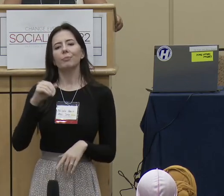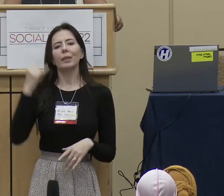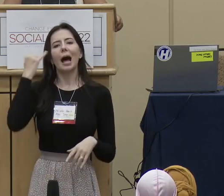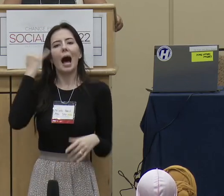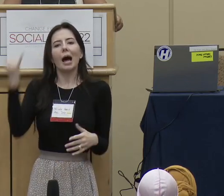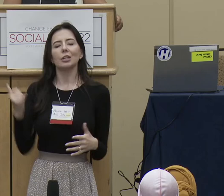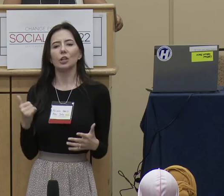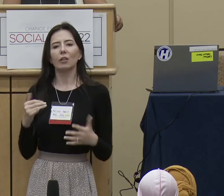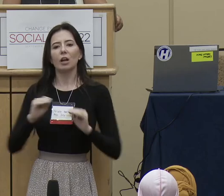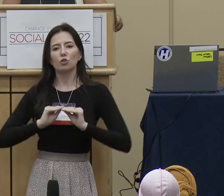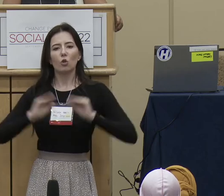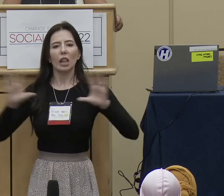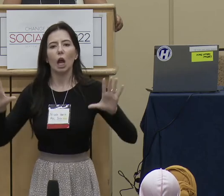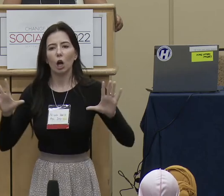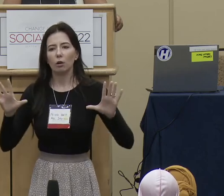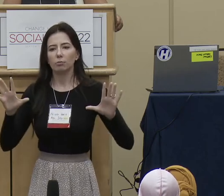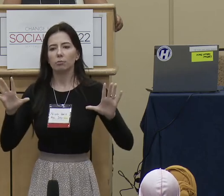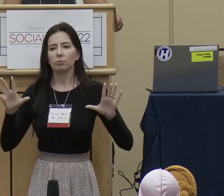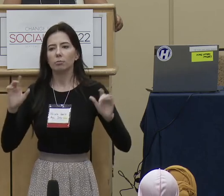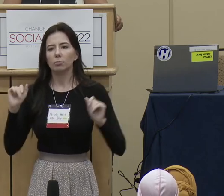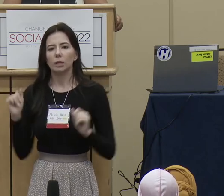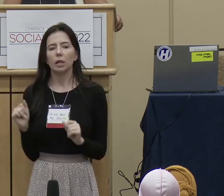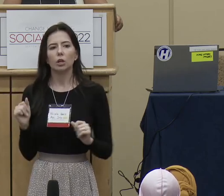we're confronted with is a question of ideological